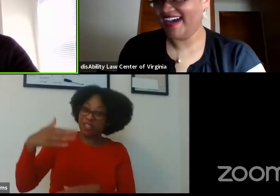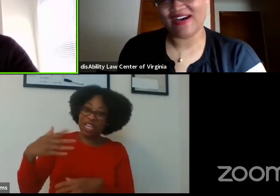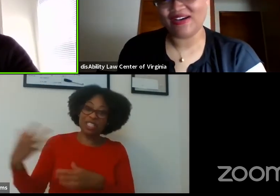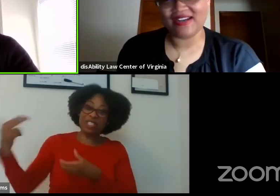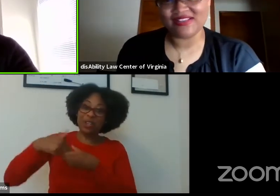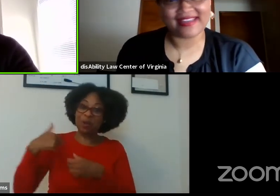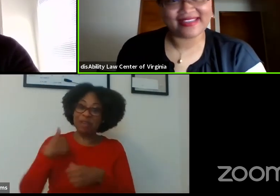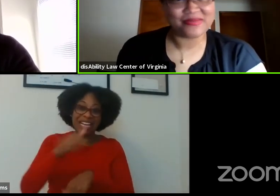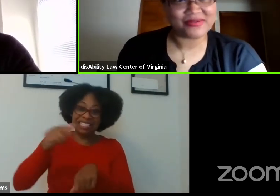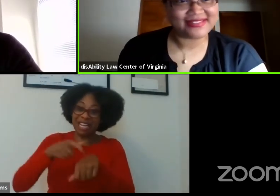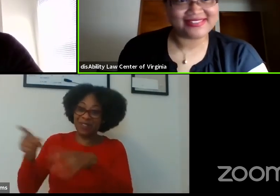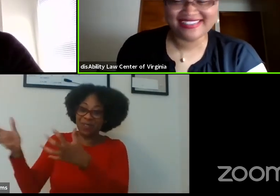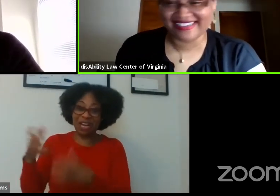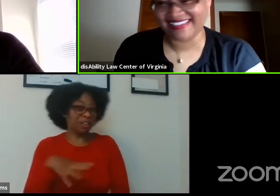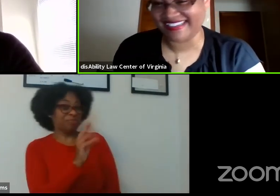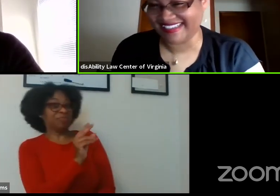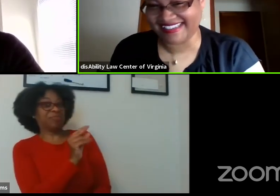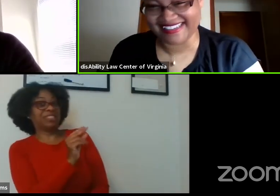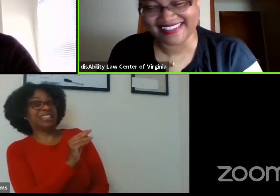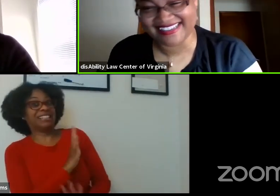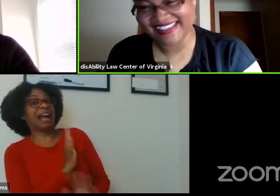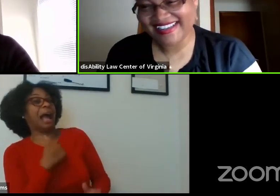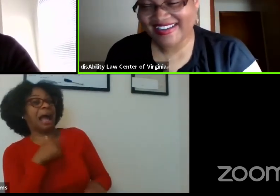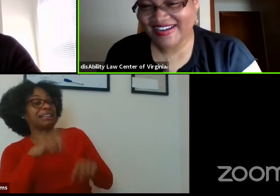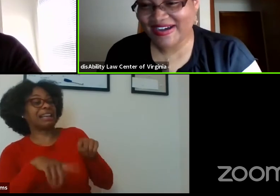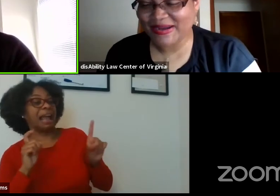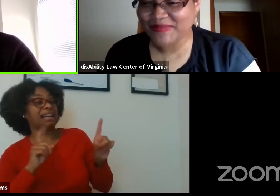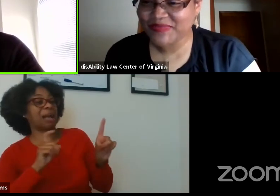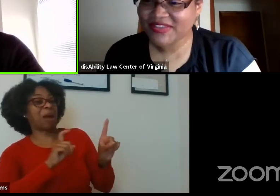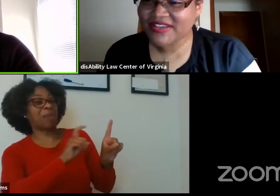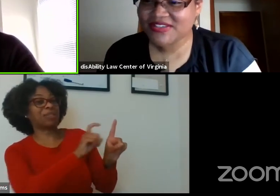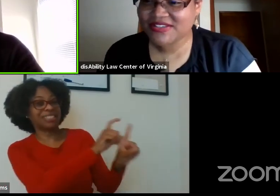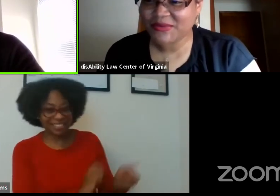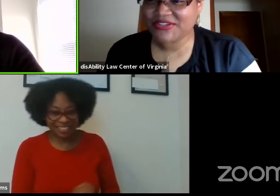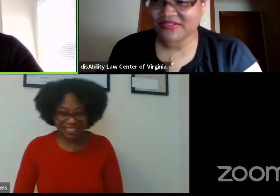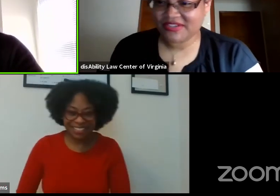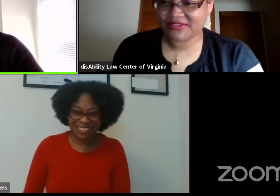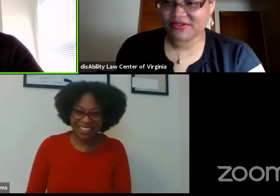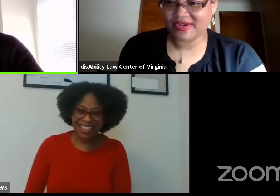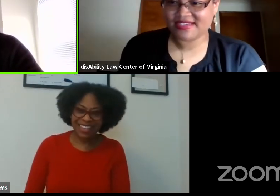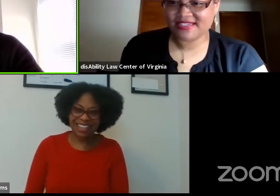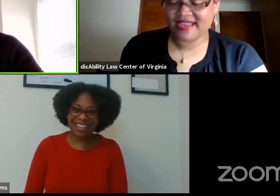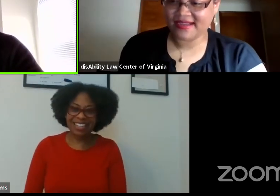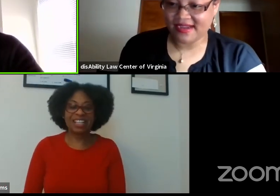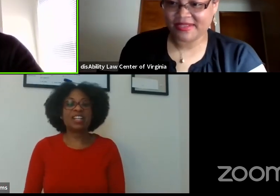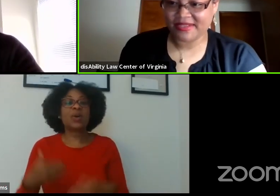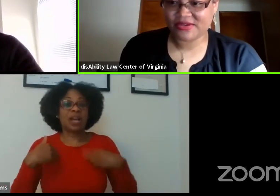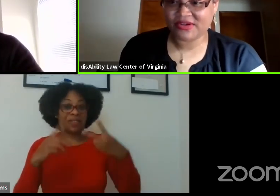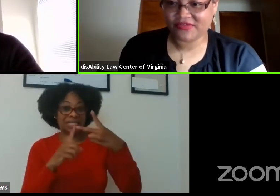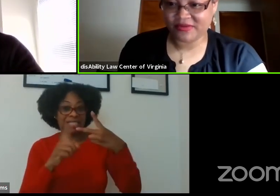I don't think I can keep up with you. We do have another question and comment